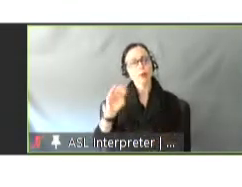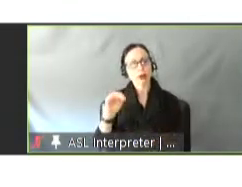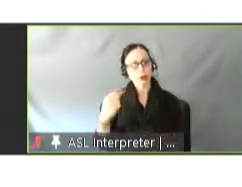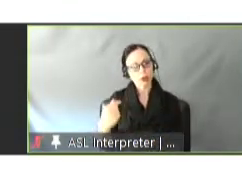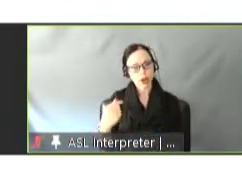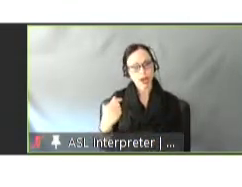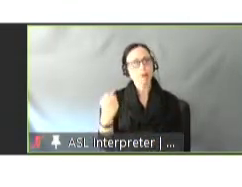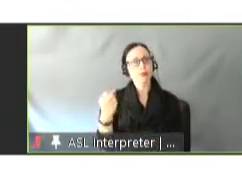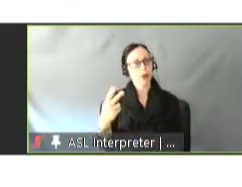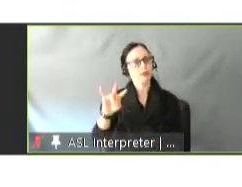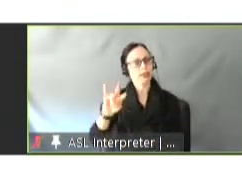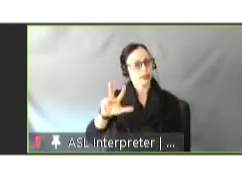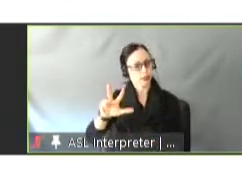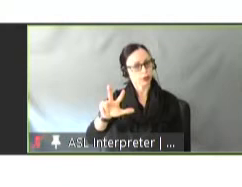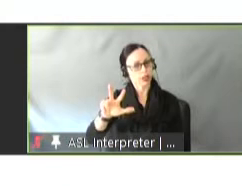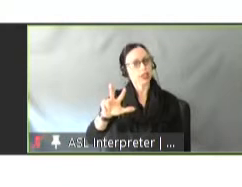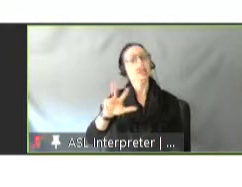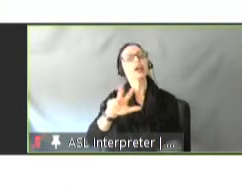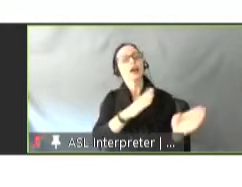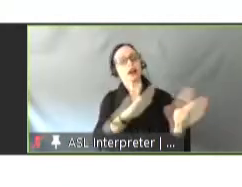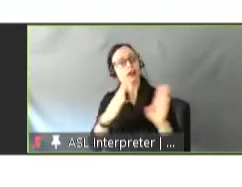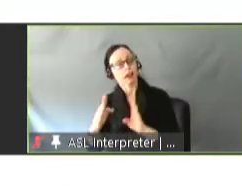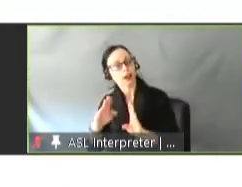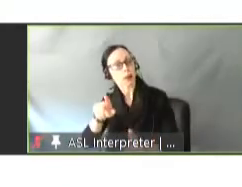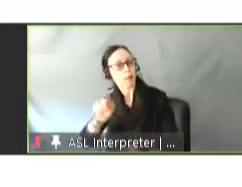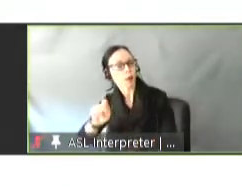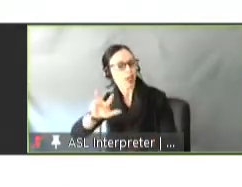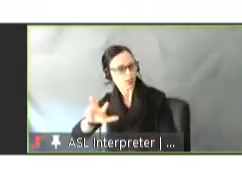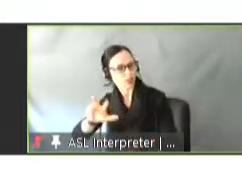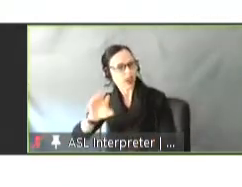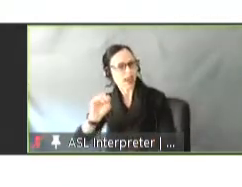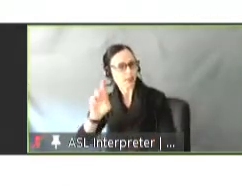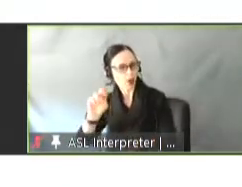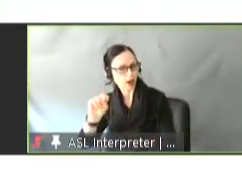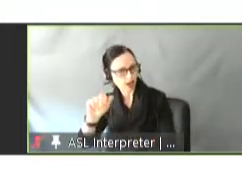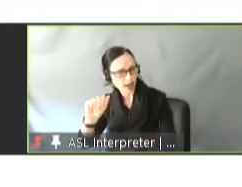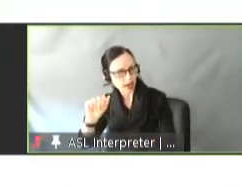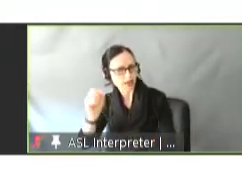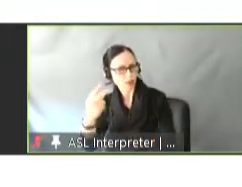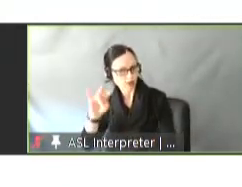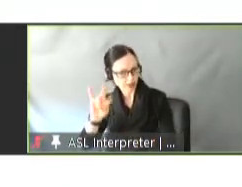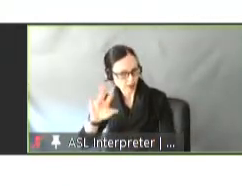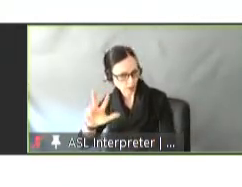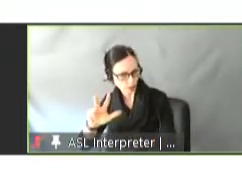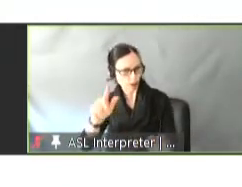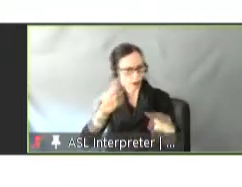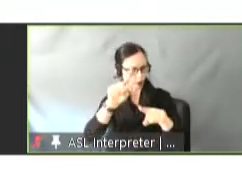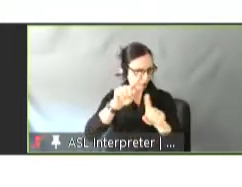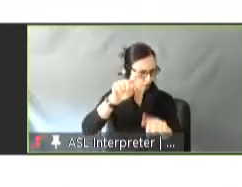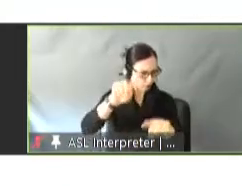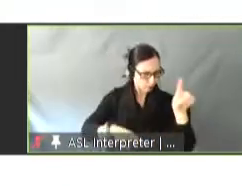all the way down to a measly 0.3 micrograms of mRNA-1273 and looked very acutely after those